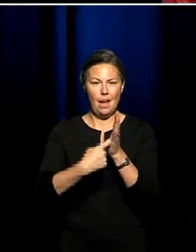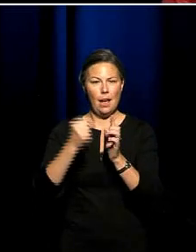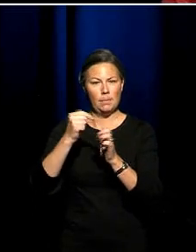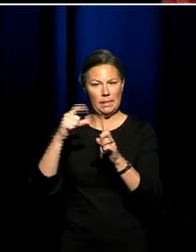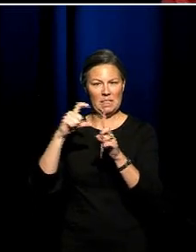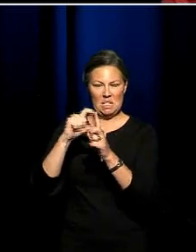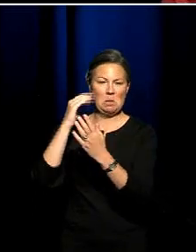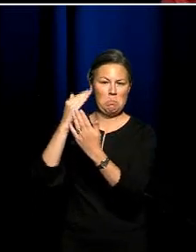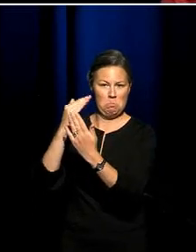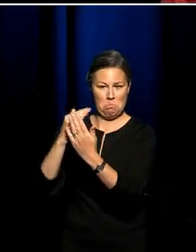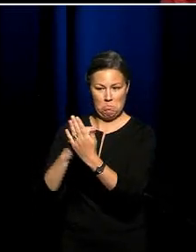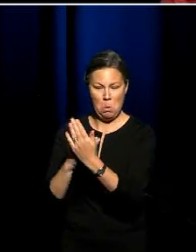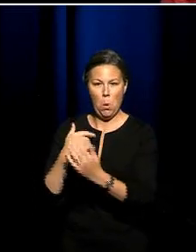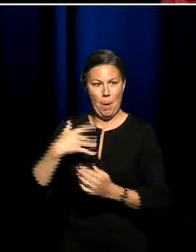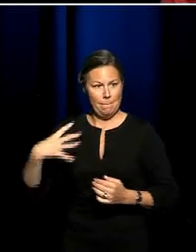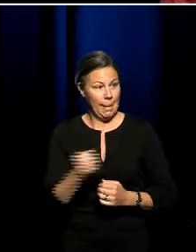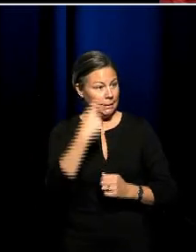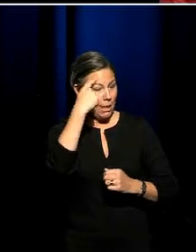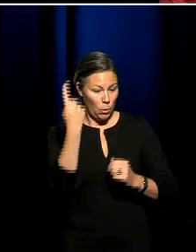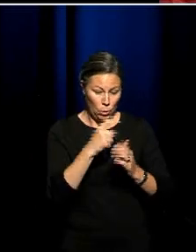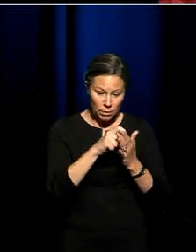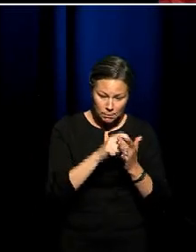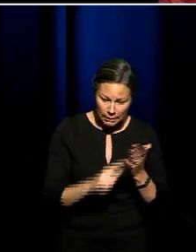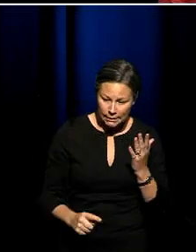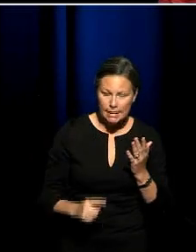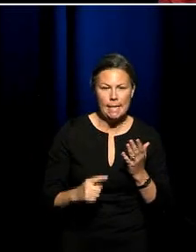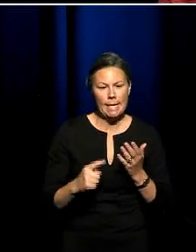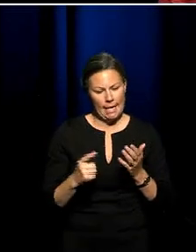of people with disability. In the balance of my remarks, I refer to this Convention